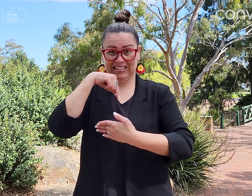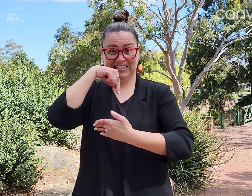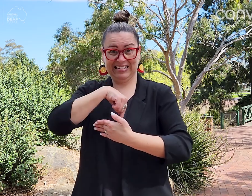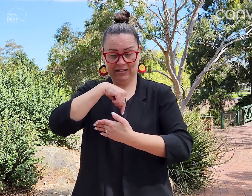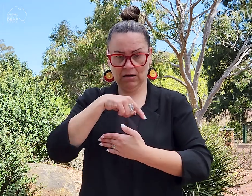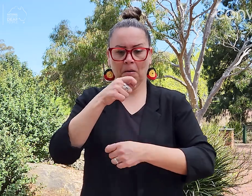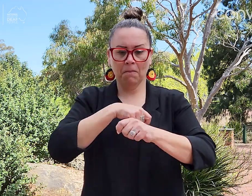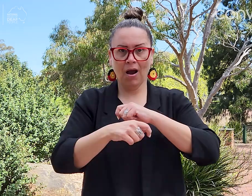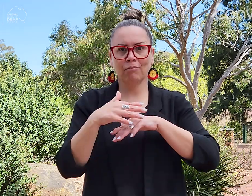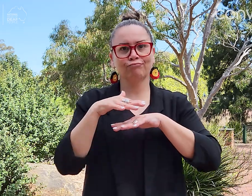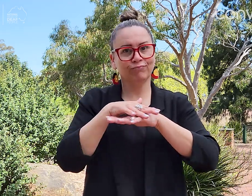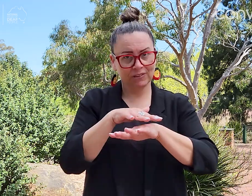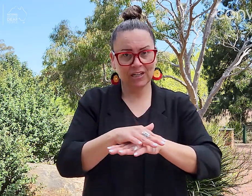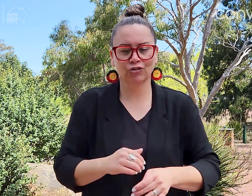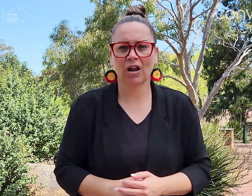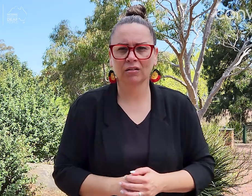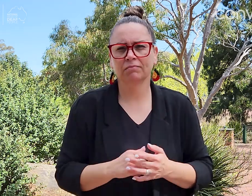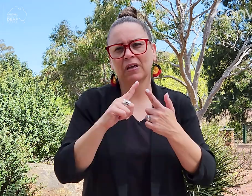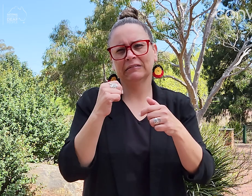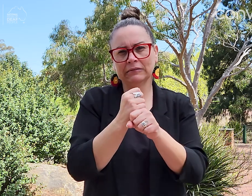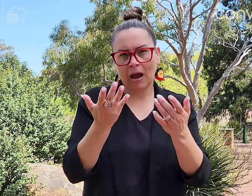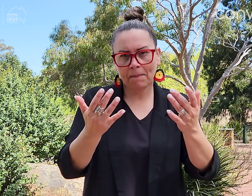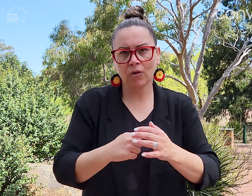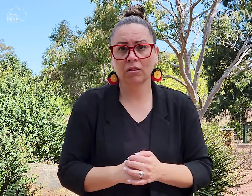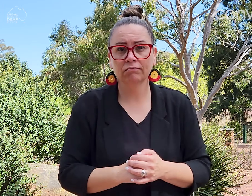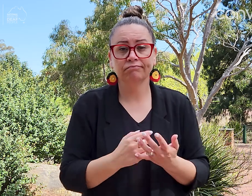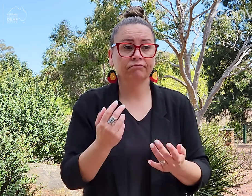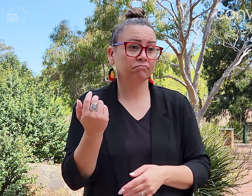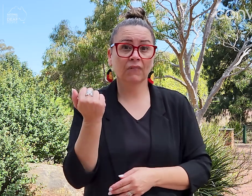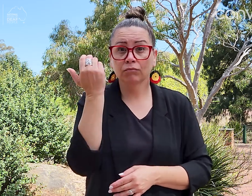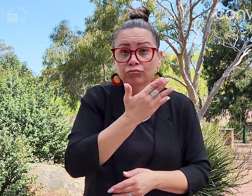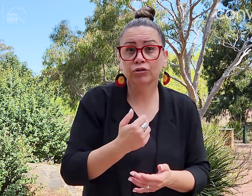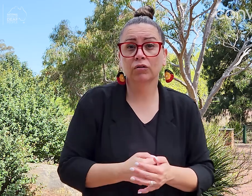That’s intersectionality. For example, it could be that we’re Aboriginal,